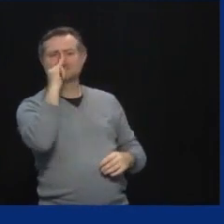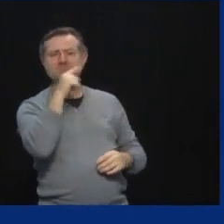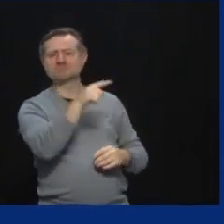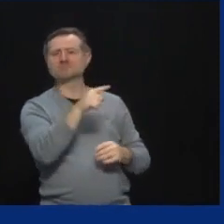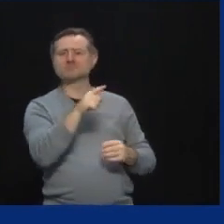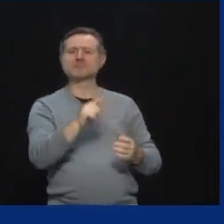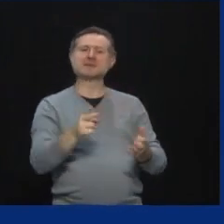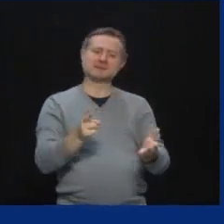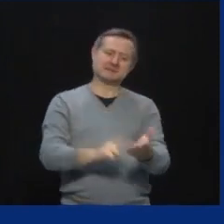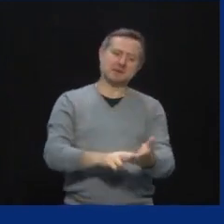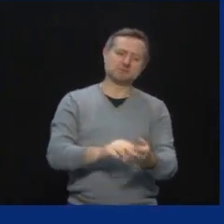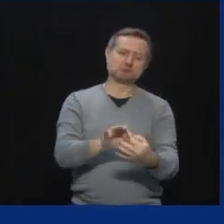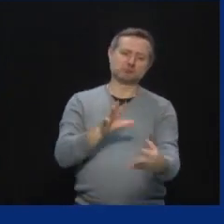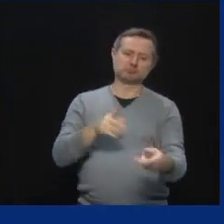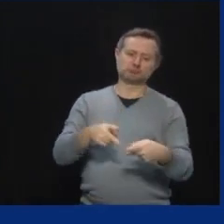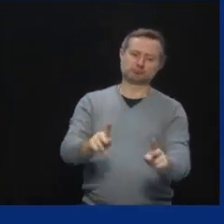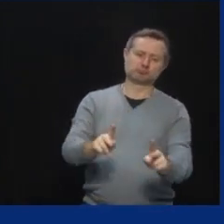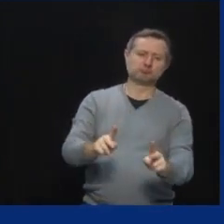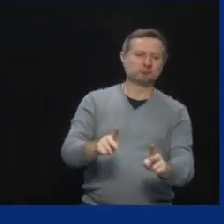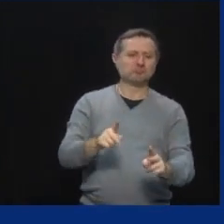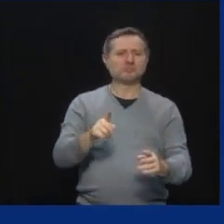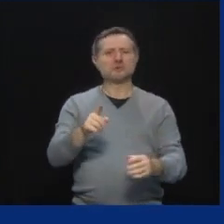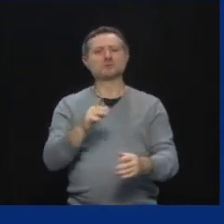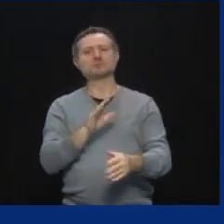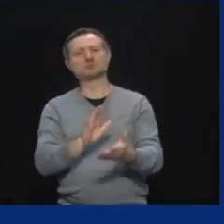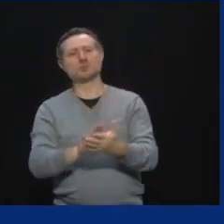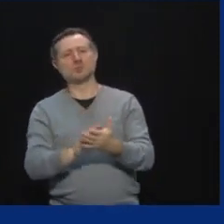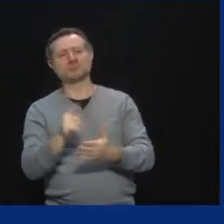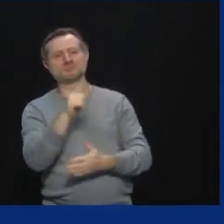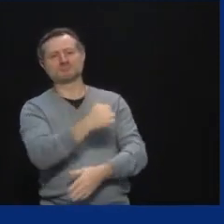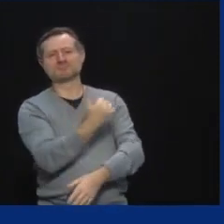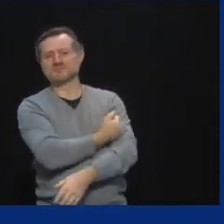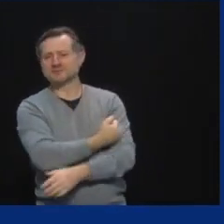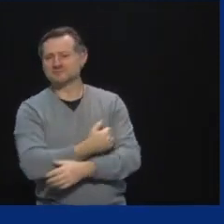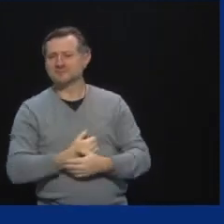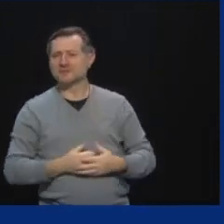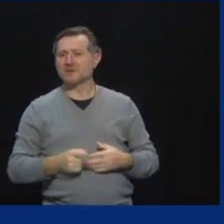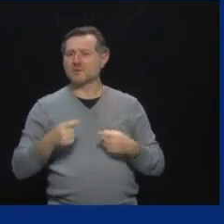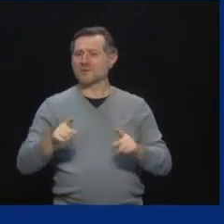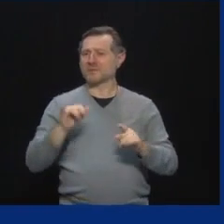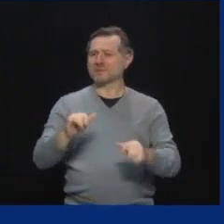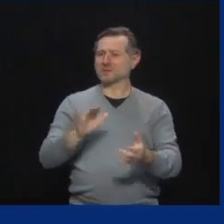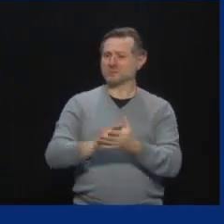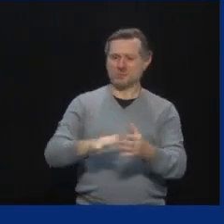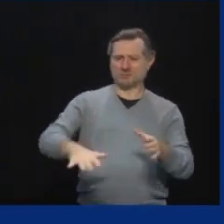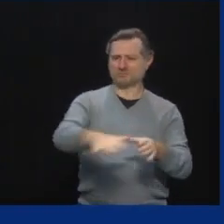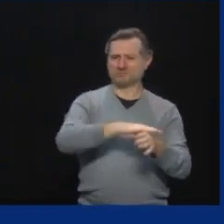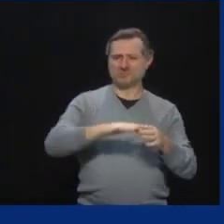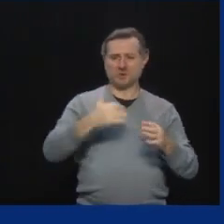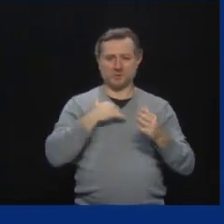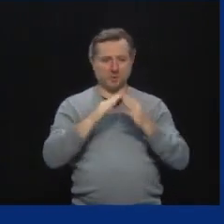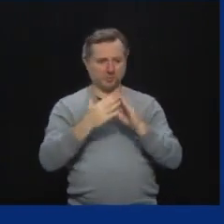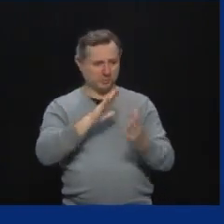the administrators and let the kids get vaccinated while they're even at a school or a community center and that's been successful. I and I thank all the